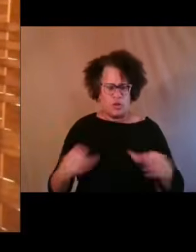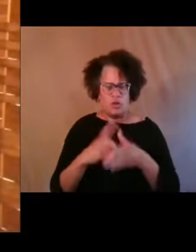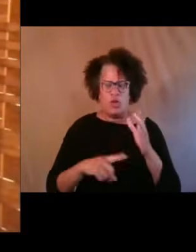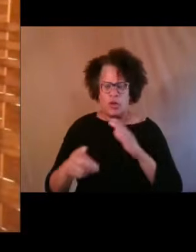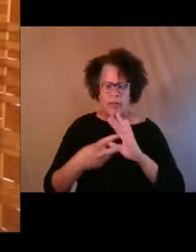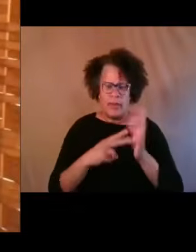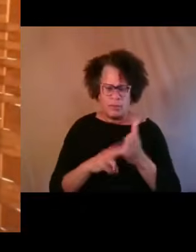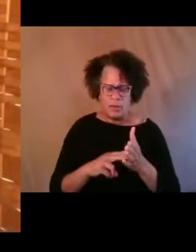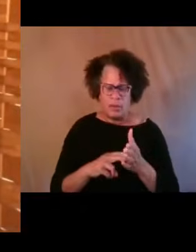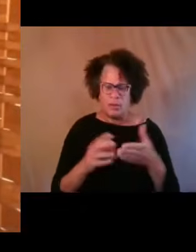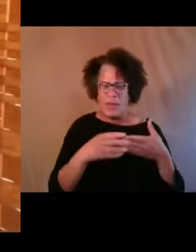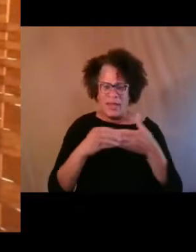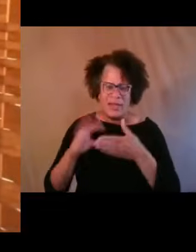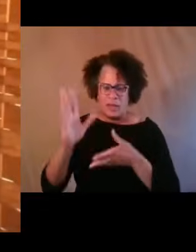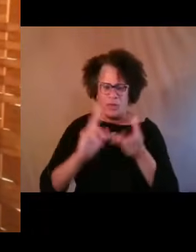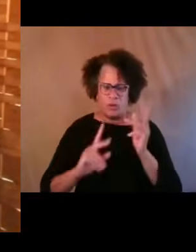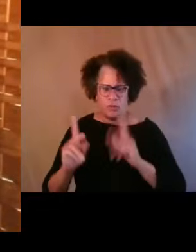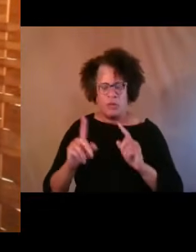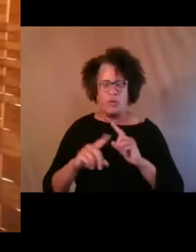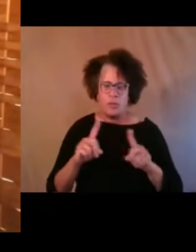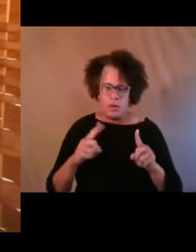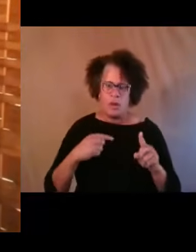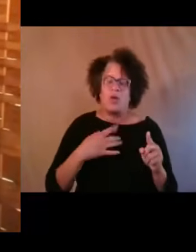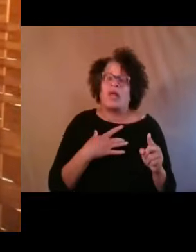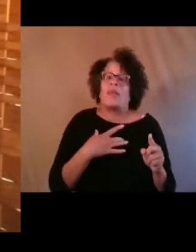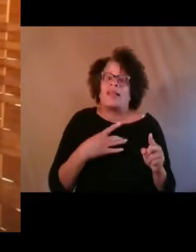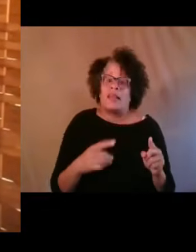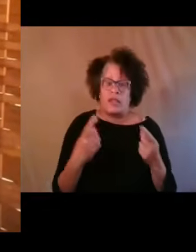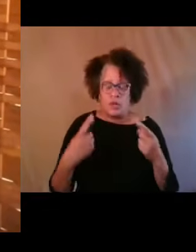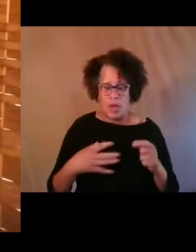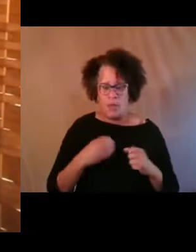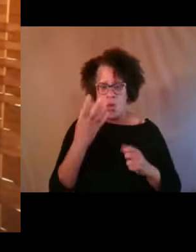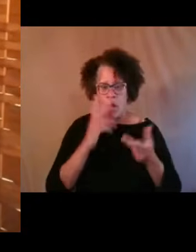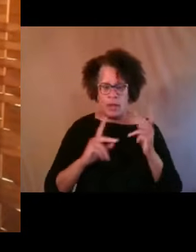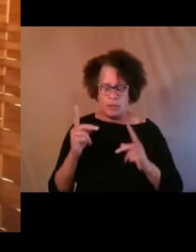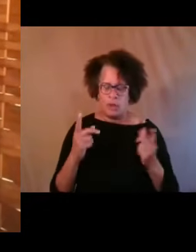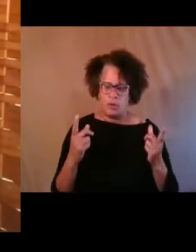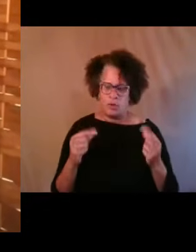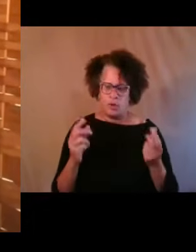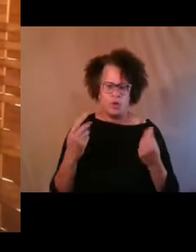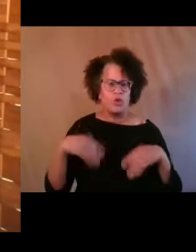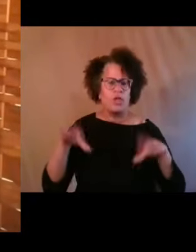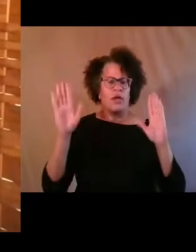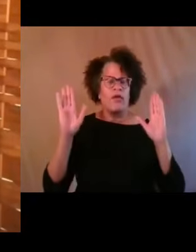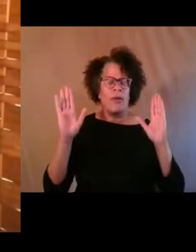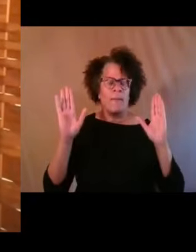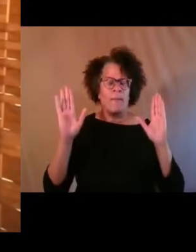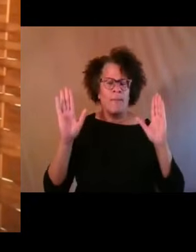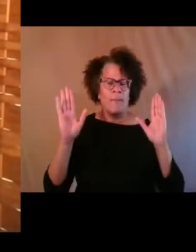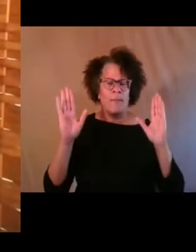What I do require and what I would like is for white folks to be able to give up that thing that they have close to power,